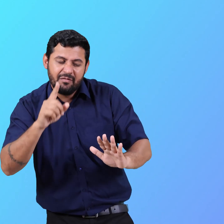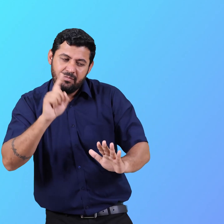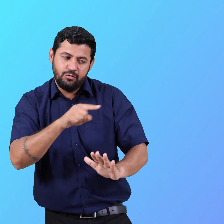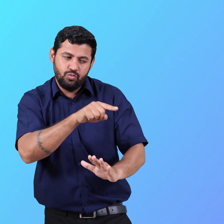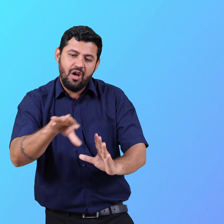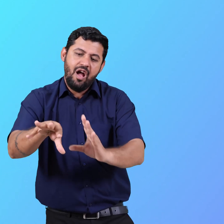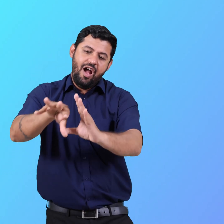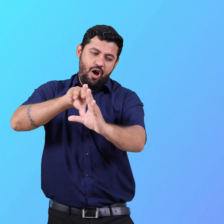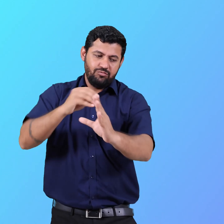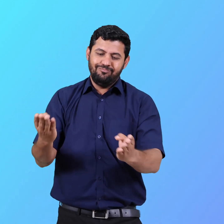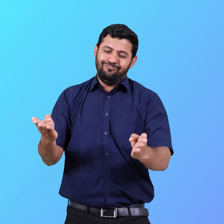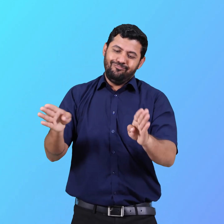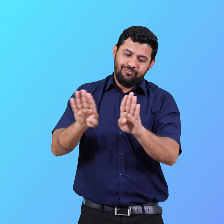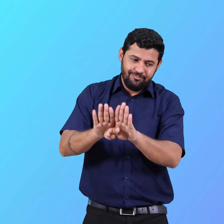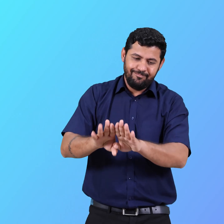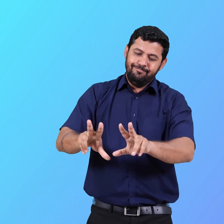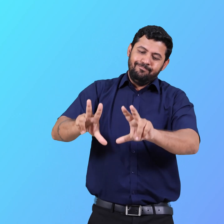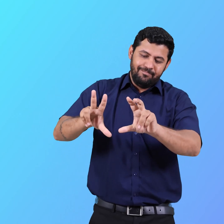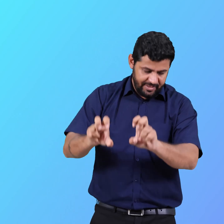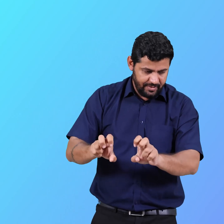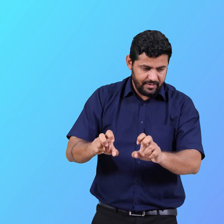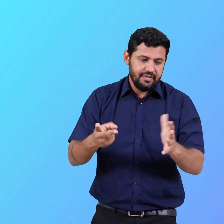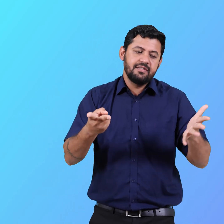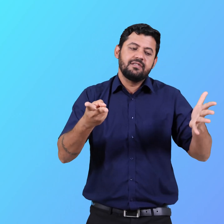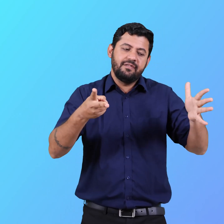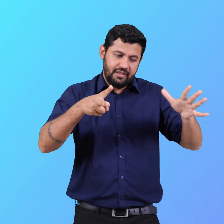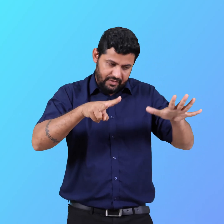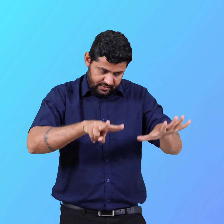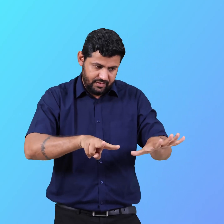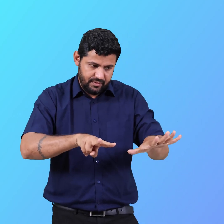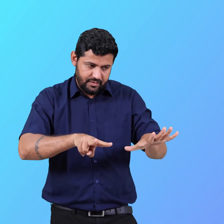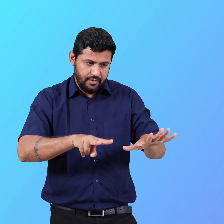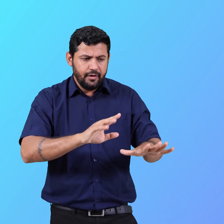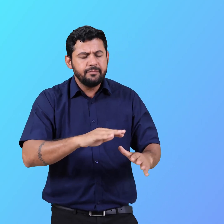he must go out of the house and lock the house for seven days.